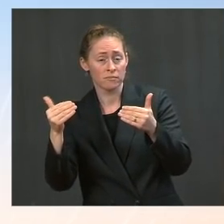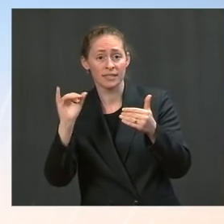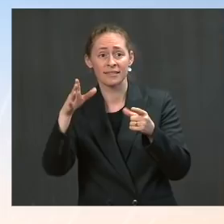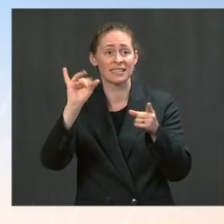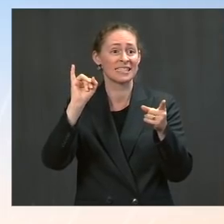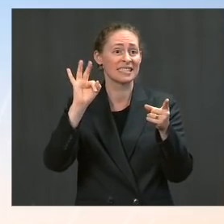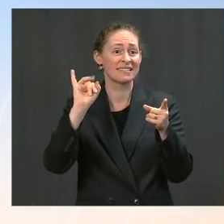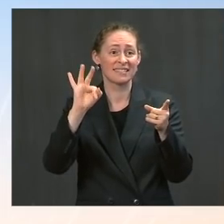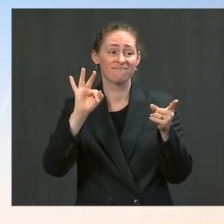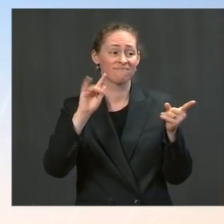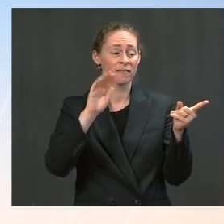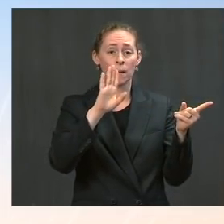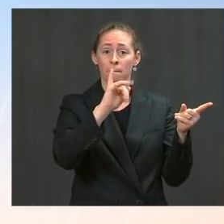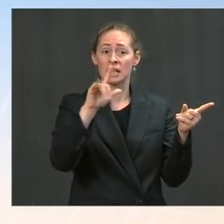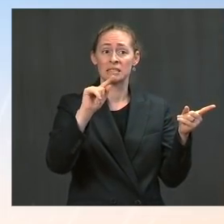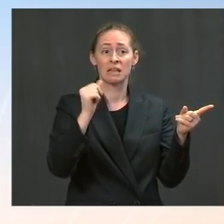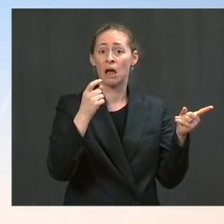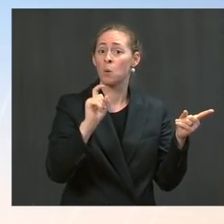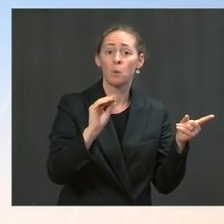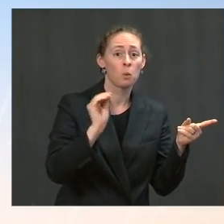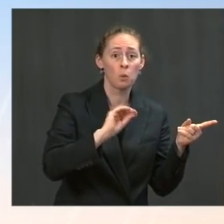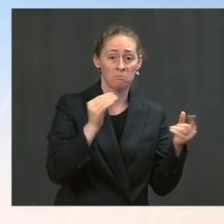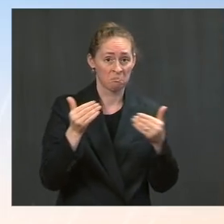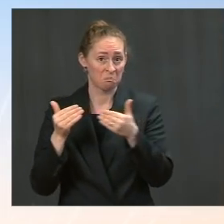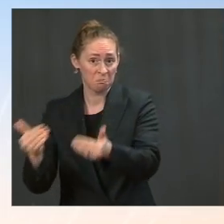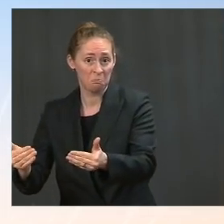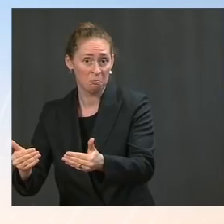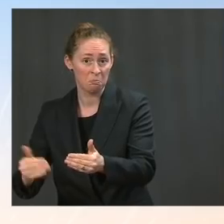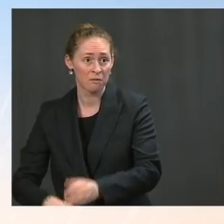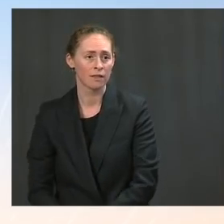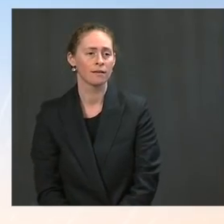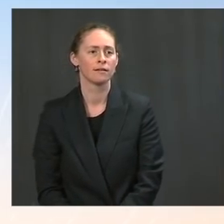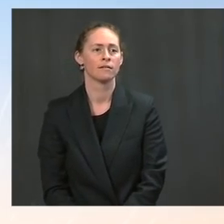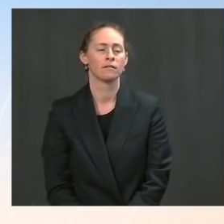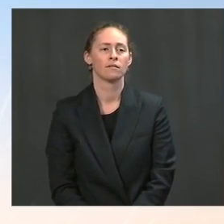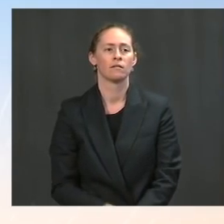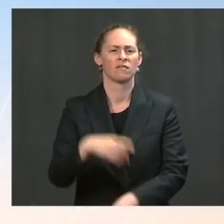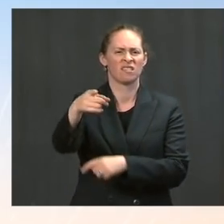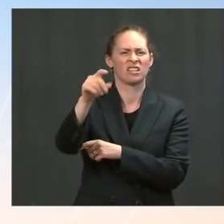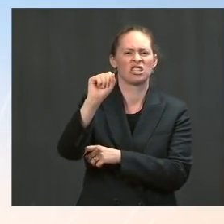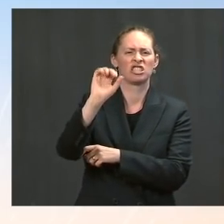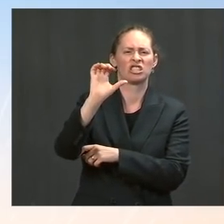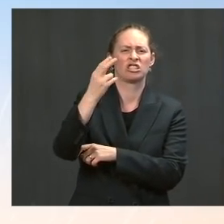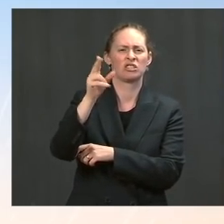Ms. Psaki: Well, I think, one, Leader Schumer, of course, will be running point and leading the effort to determine